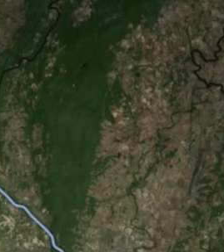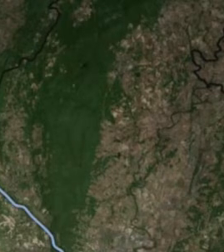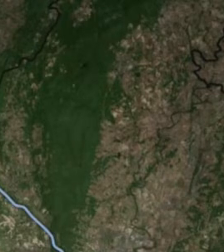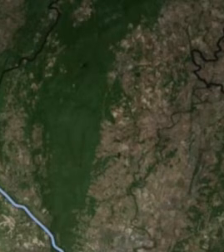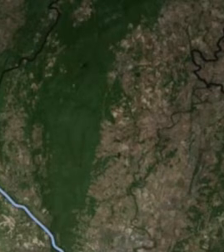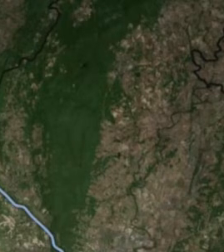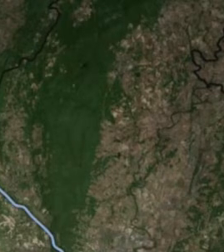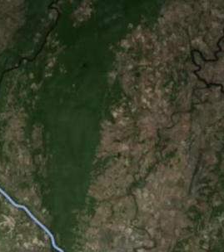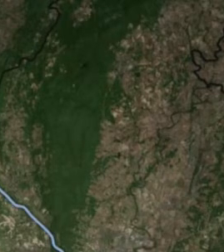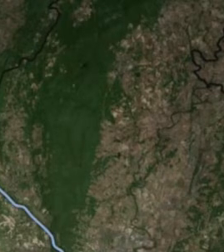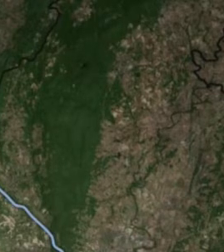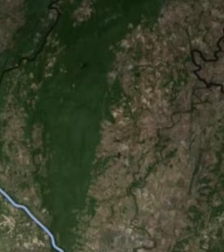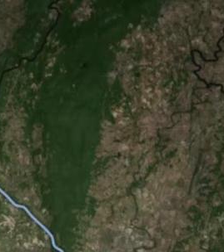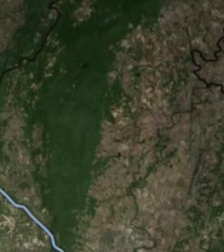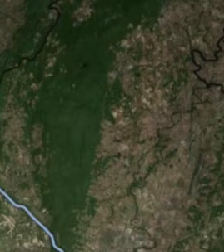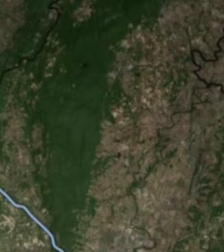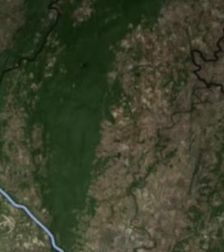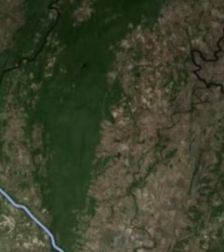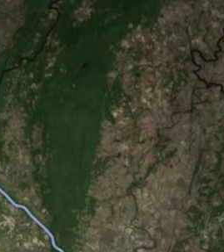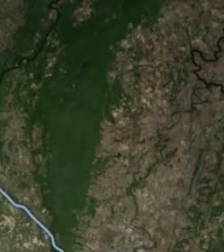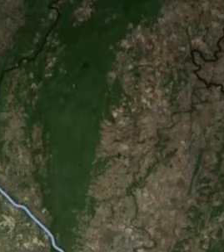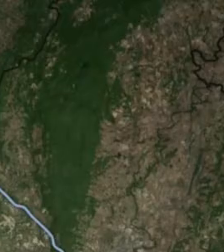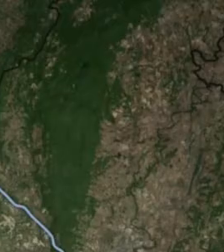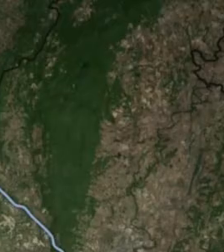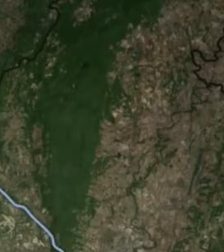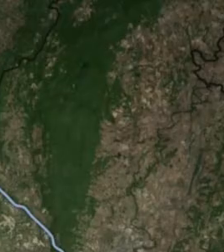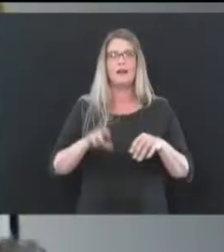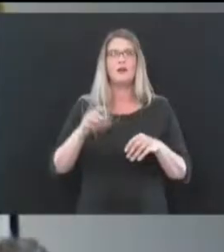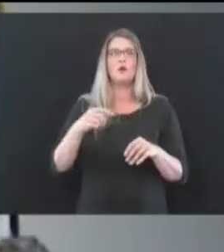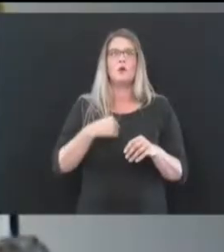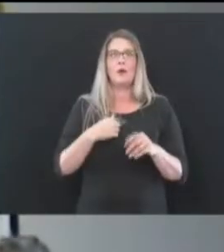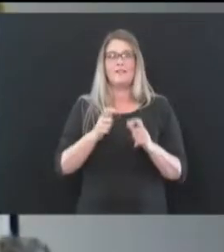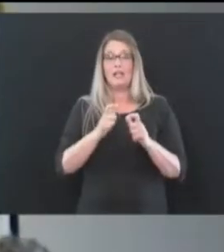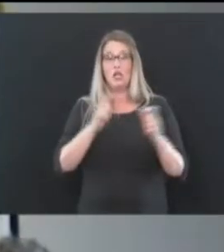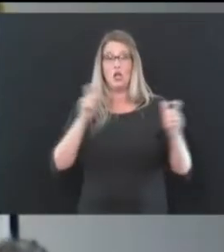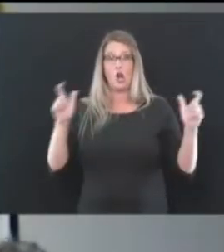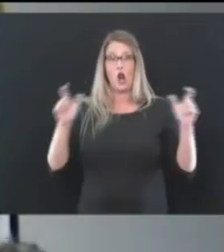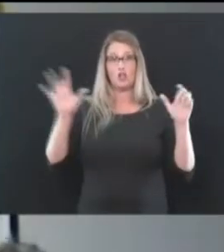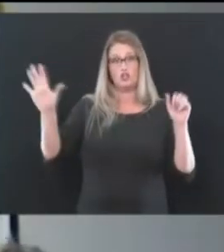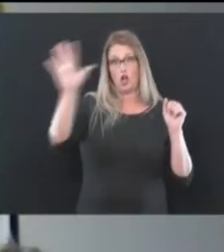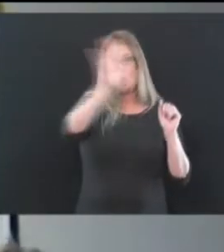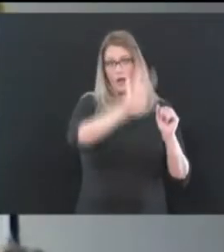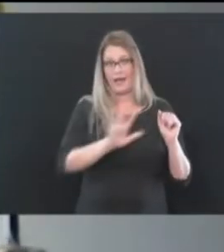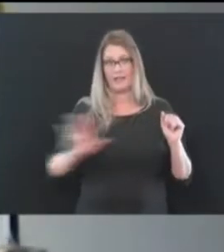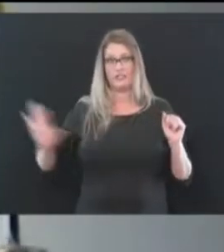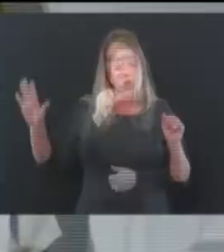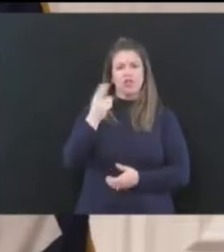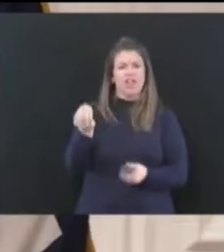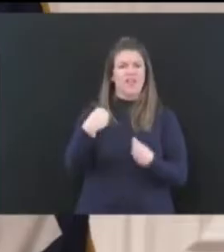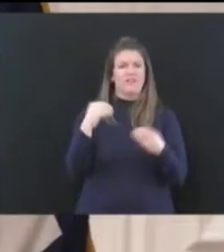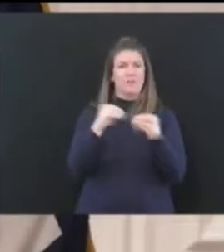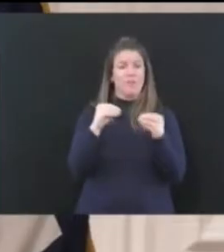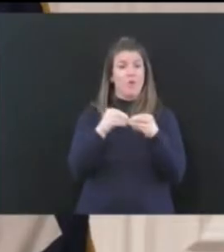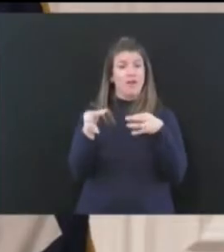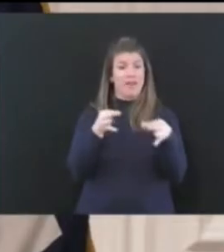PEOPLE THERE TO BE AFRAID. WE JUST WANT THEM TO DOUBLE-DOWN ON BEING REALLY SMART IN WHAT THEY DO." THE REASON FOR THE SPIKE IS NOT KNOWN, BUT IT'S NOT CONFINED A SINGLE LOCATION SUCH